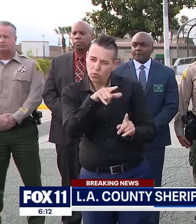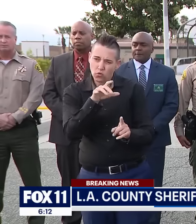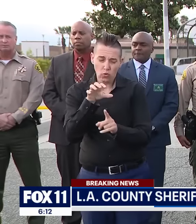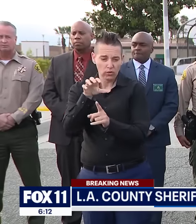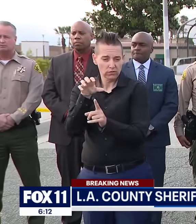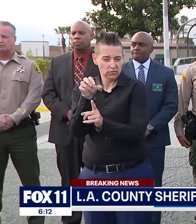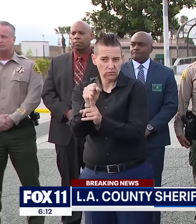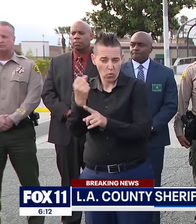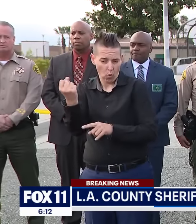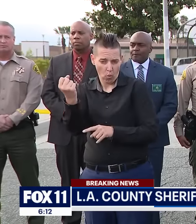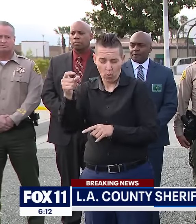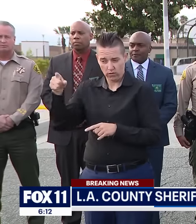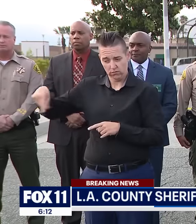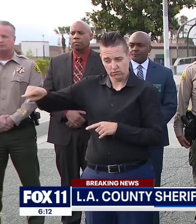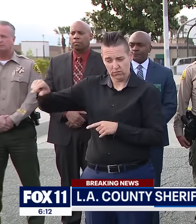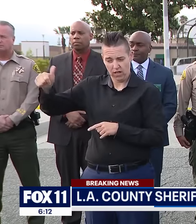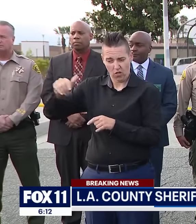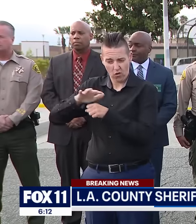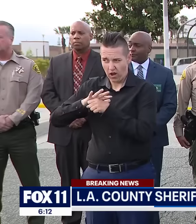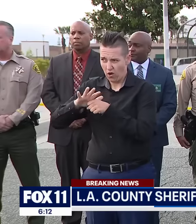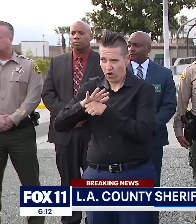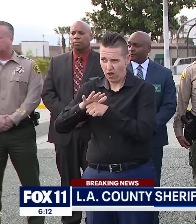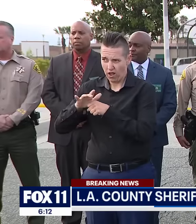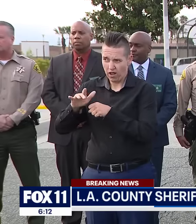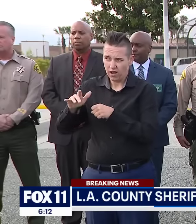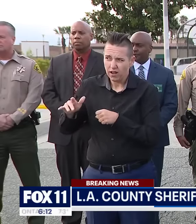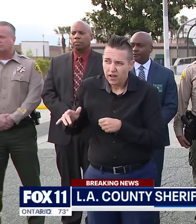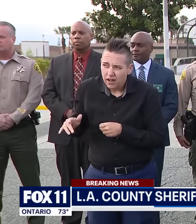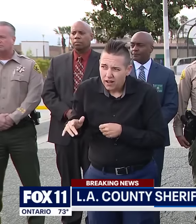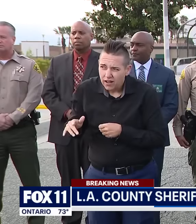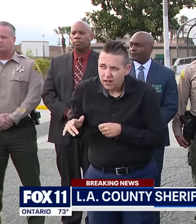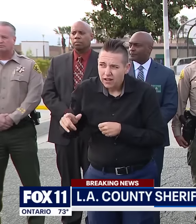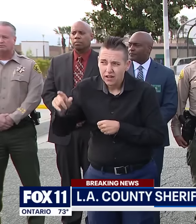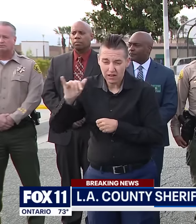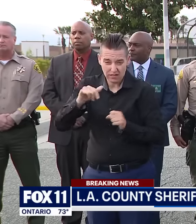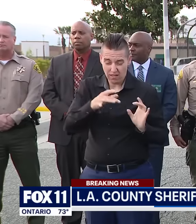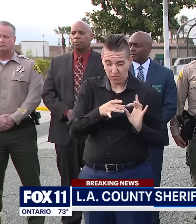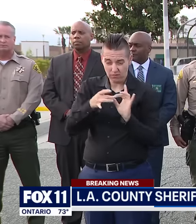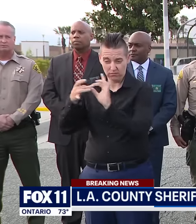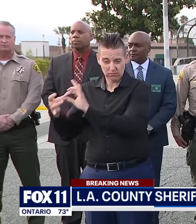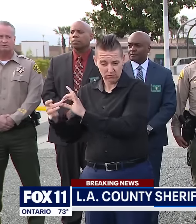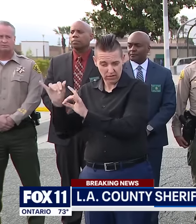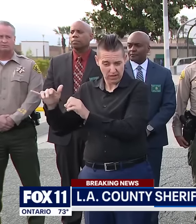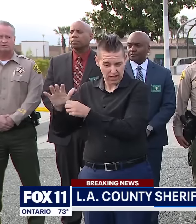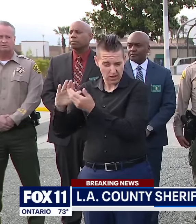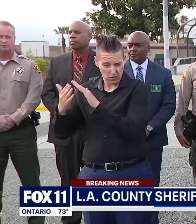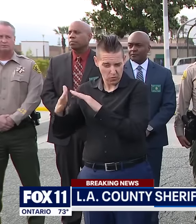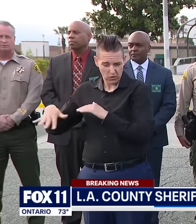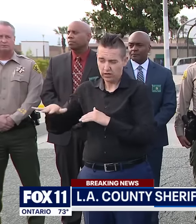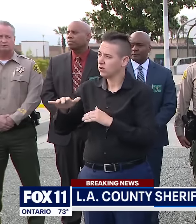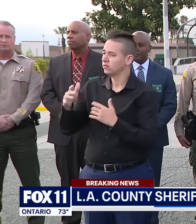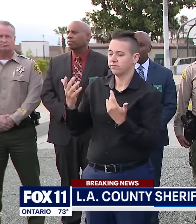we determine that for sure. In regards to the range that this occurred, that is still being determined by the investigation.